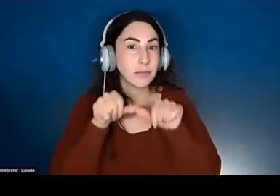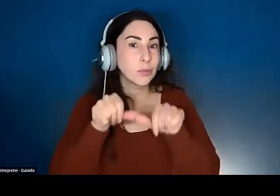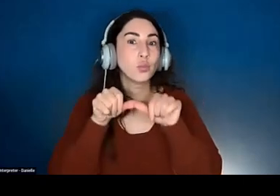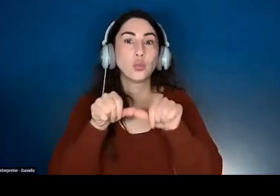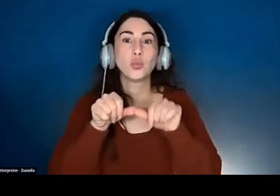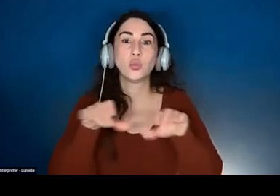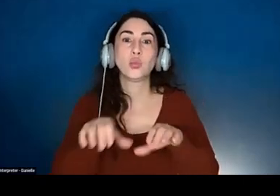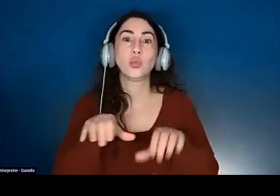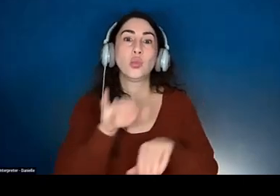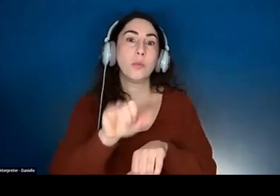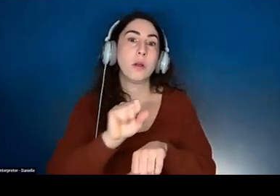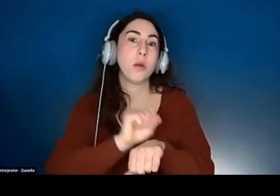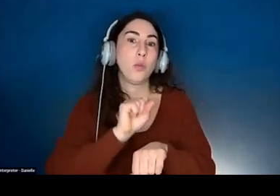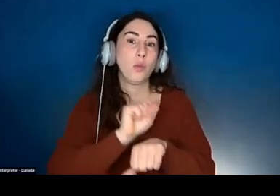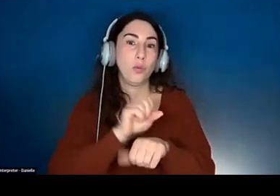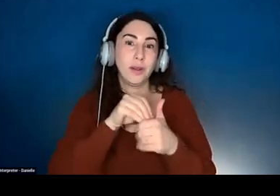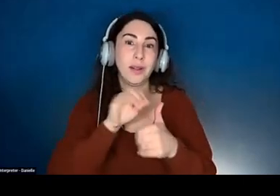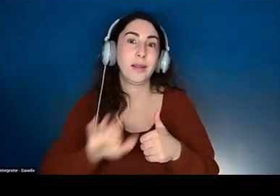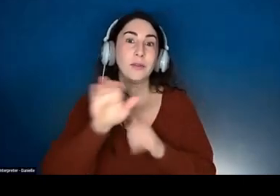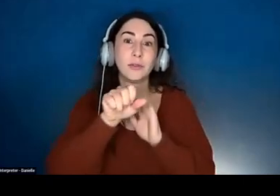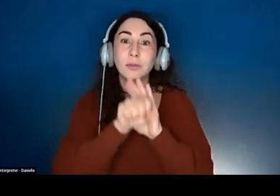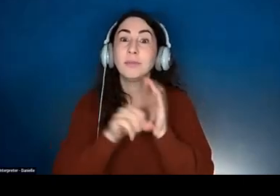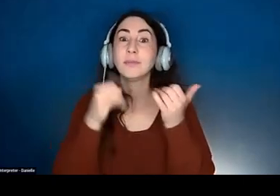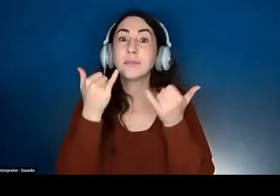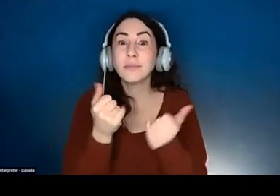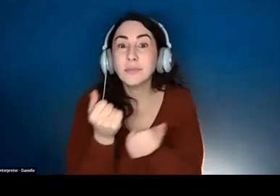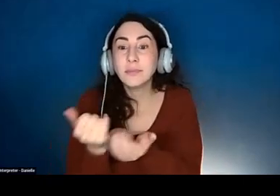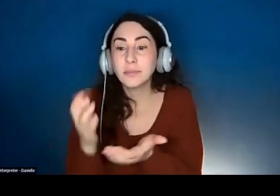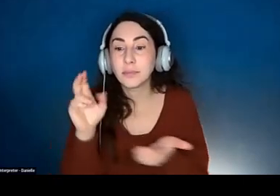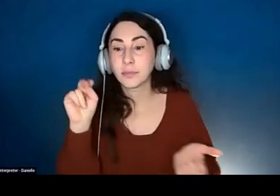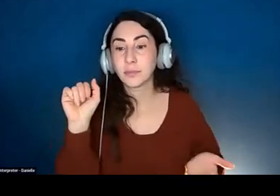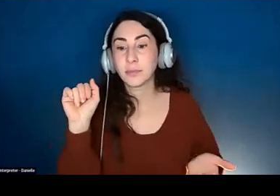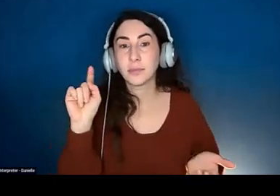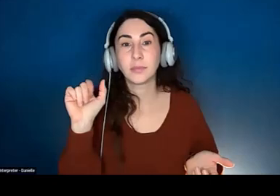With that, I get the pleasure of handing it off to Natalie.